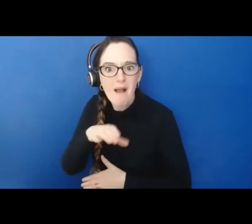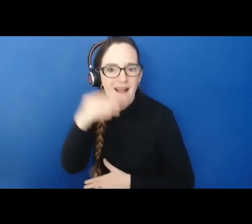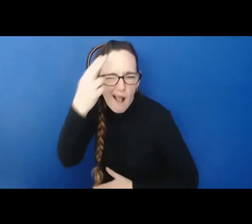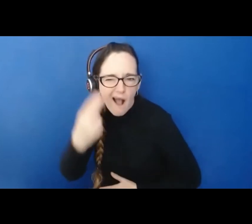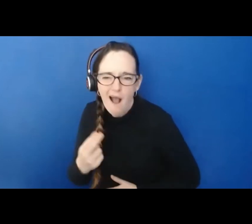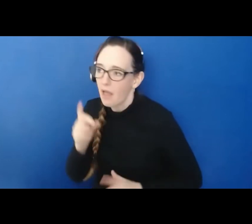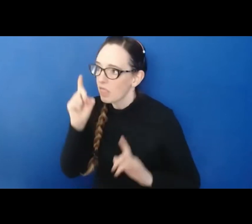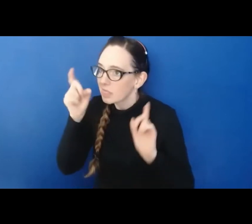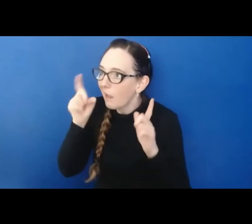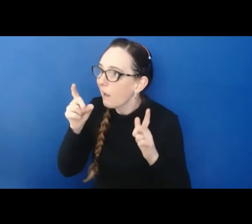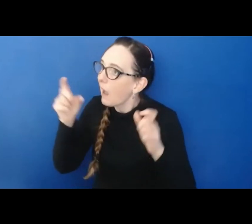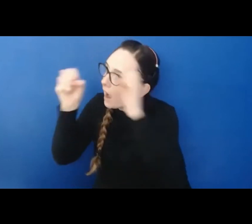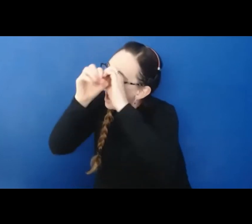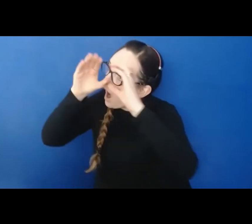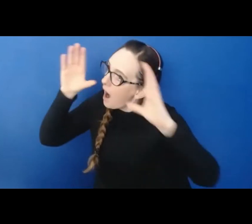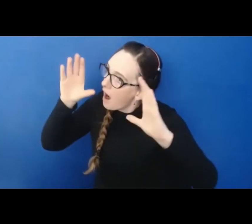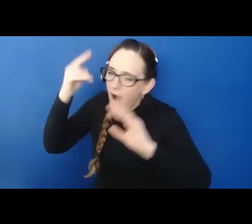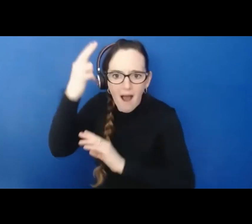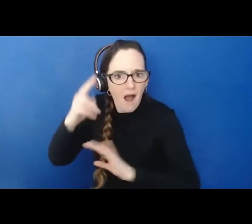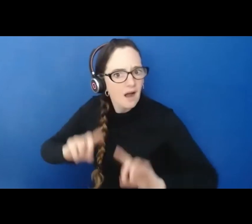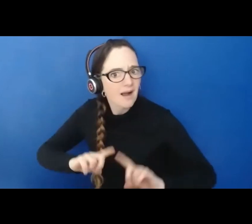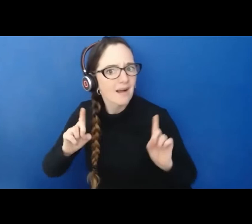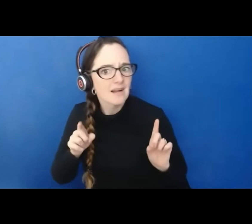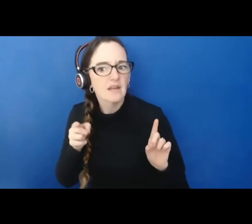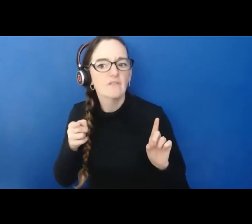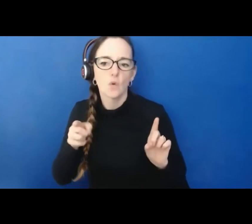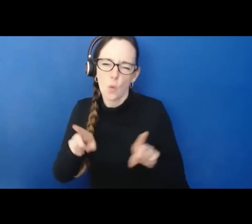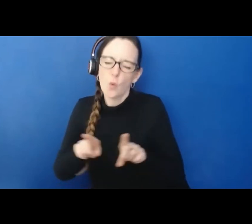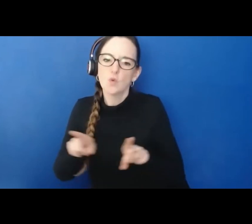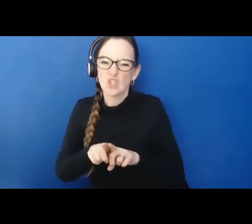And typically, they re also from potentially marginalised voices in the art realm because